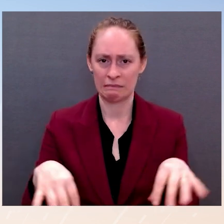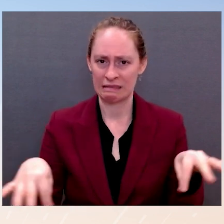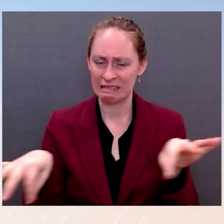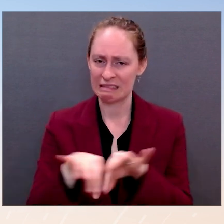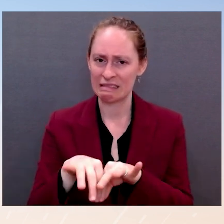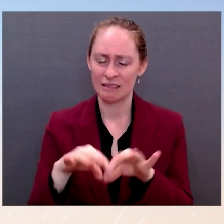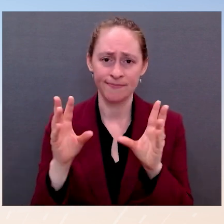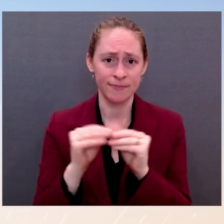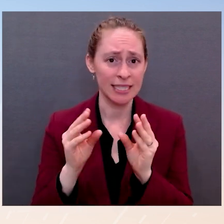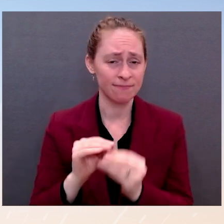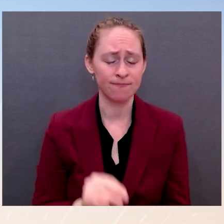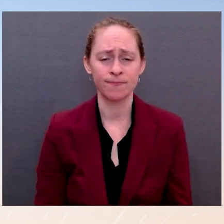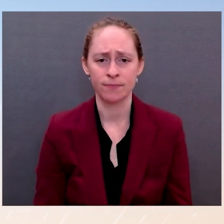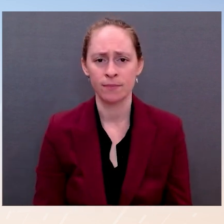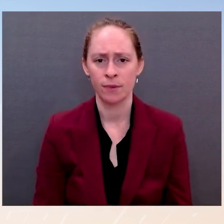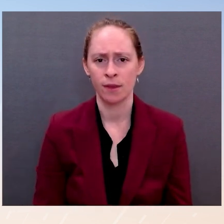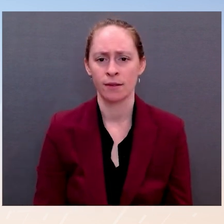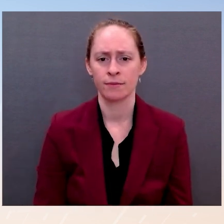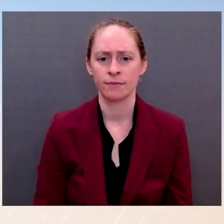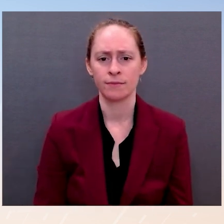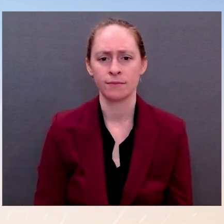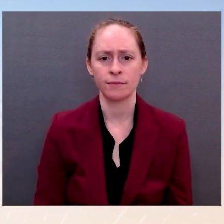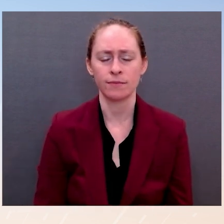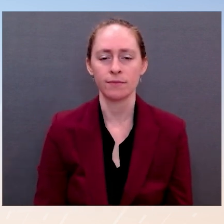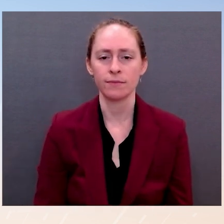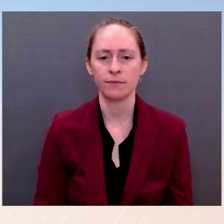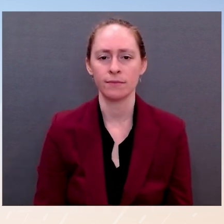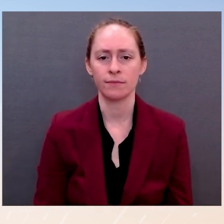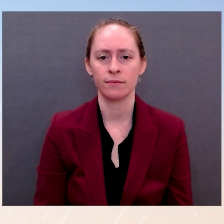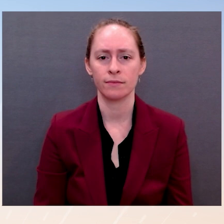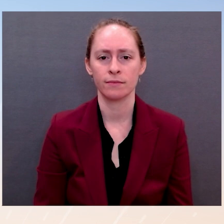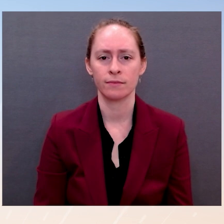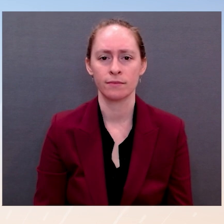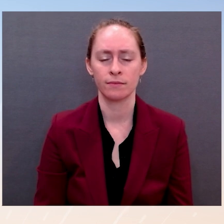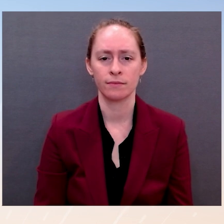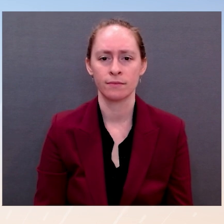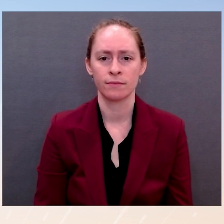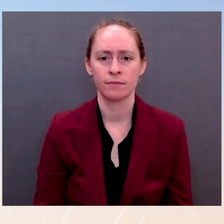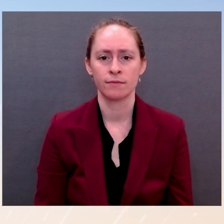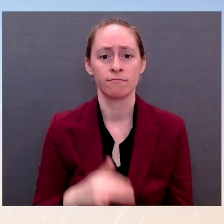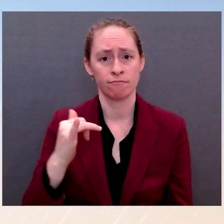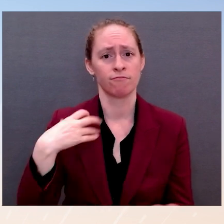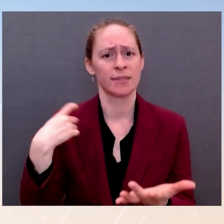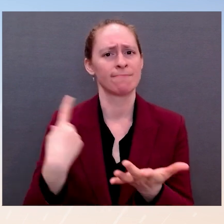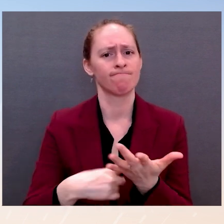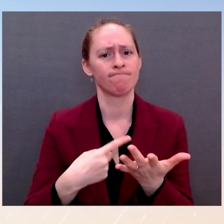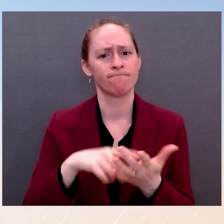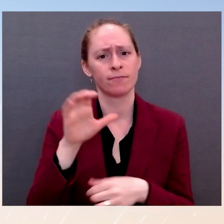really critical session on cancer in black people.